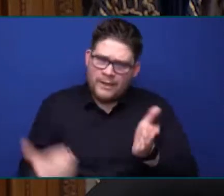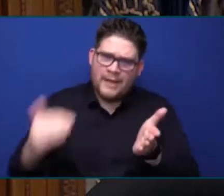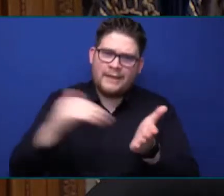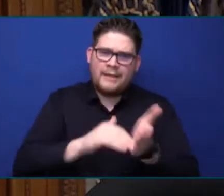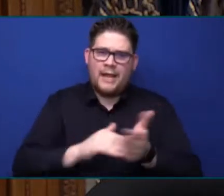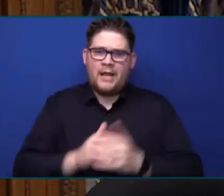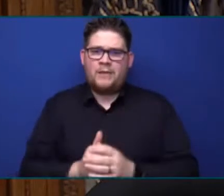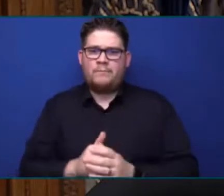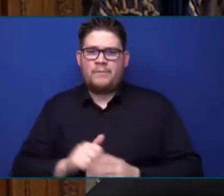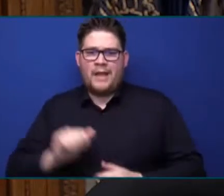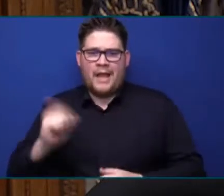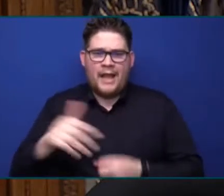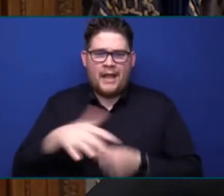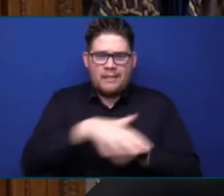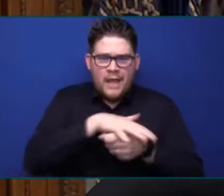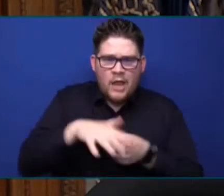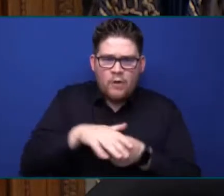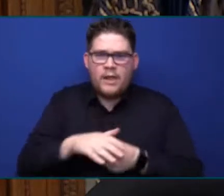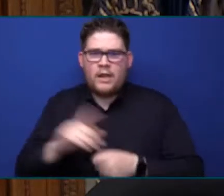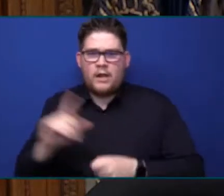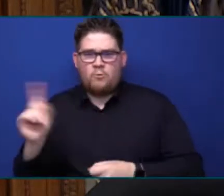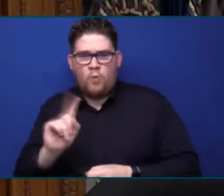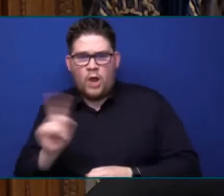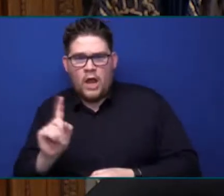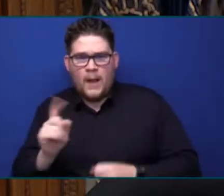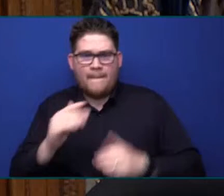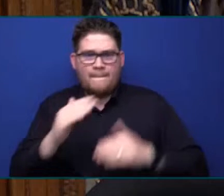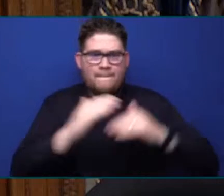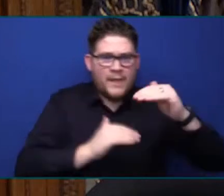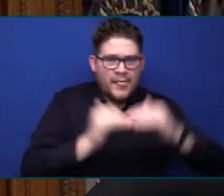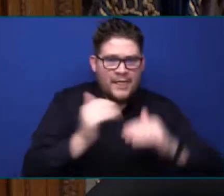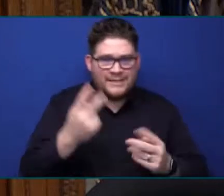One of the biggest types of barriers we face is, in fact, attitudinal.